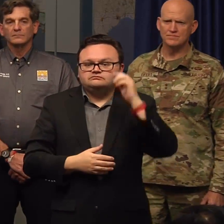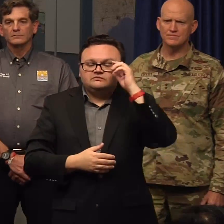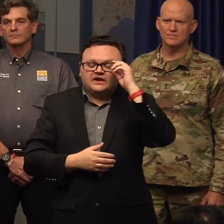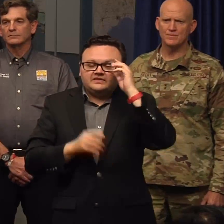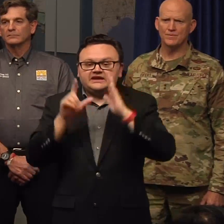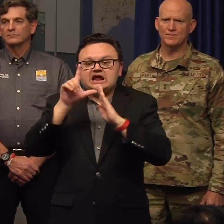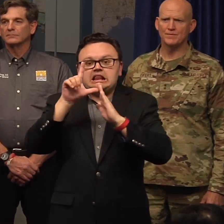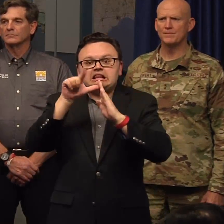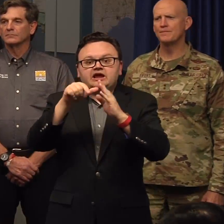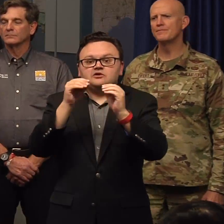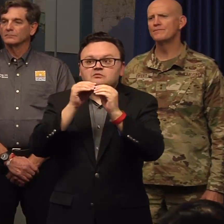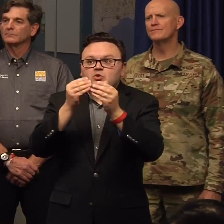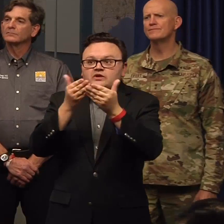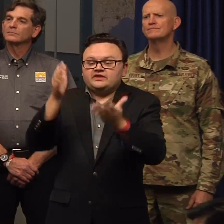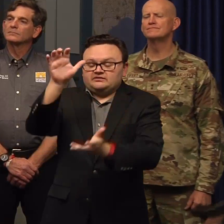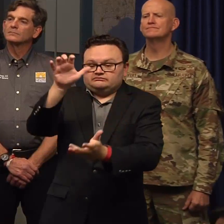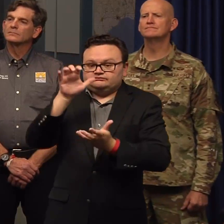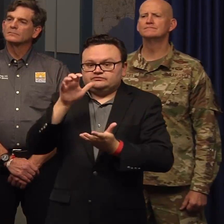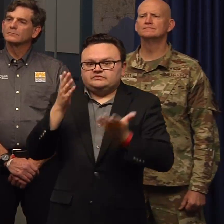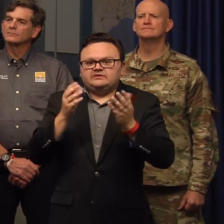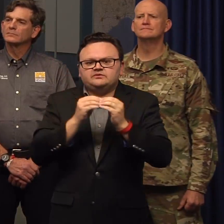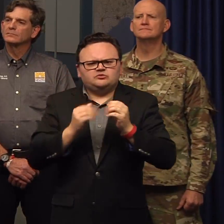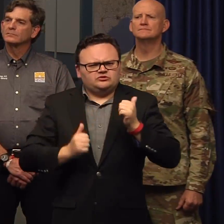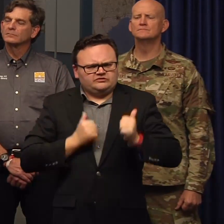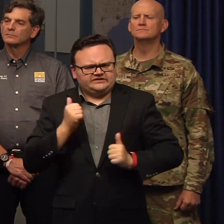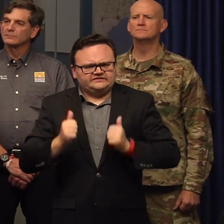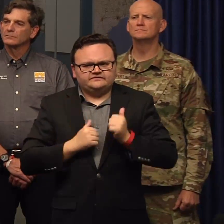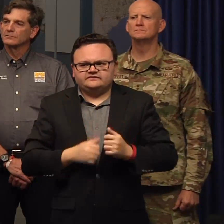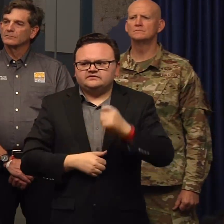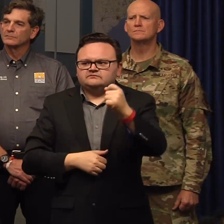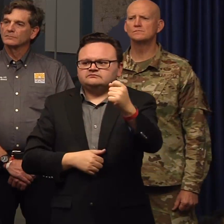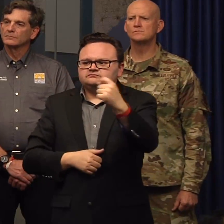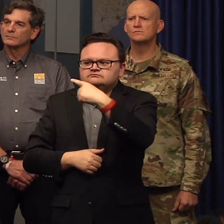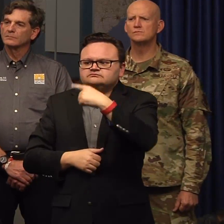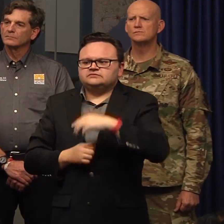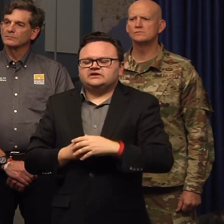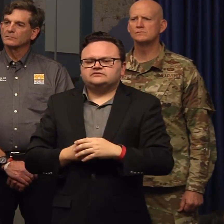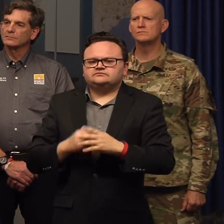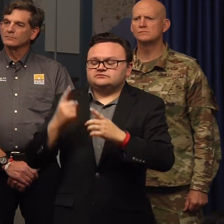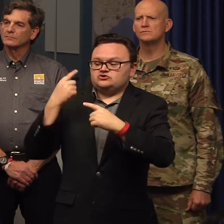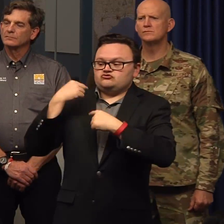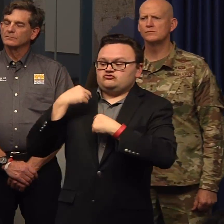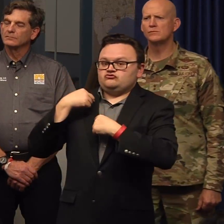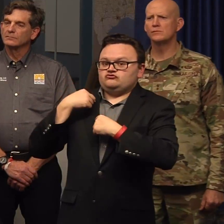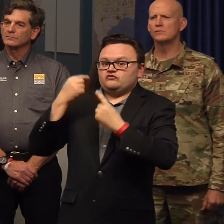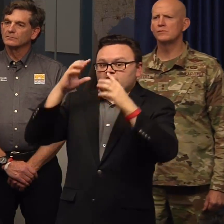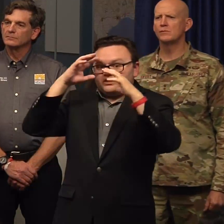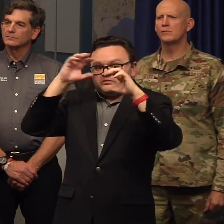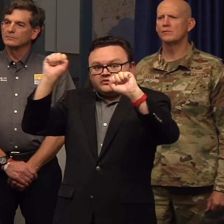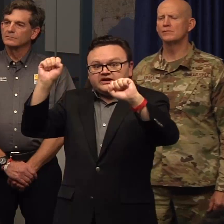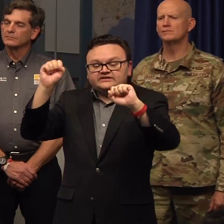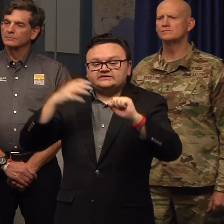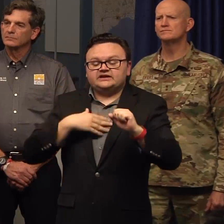WHAT WILL HAPPEN WITH THESE MOBILE TESTING SITES IS THAT PEOPLE WILL GO ON AND IF THEY ARE SYMPTOMATICAND A PHYSICIAN RECOMMENDS IT, THEN THEY GET